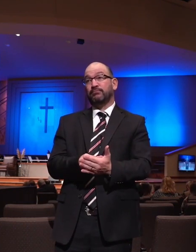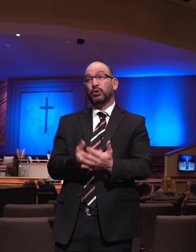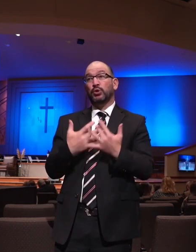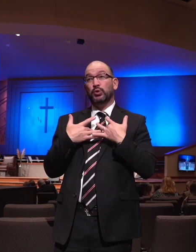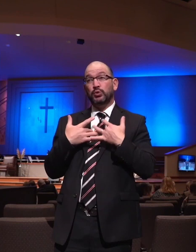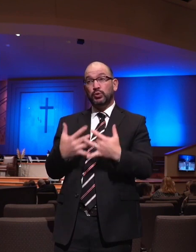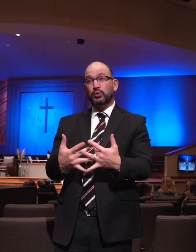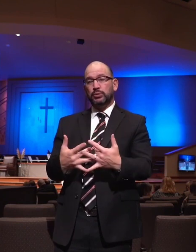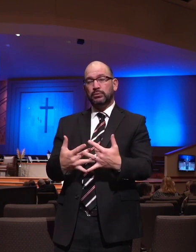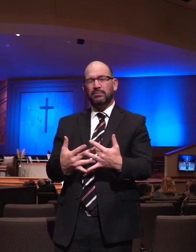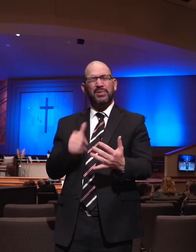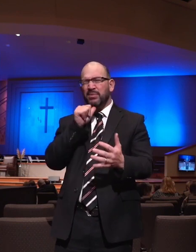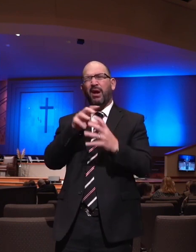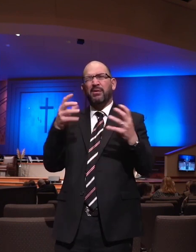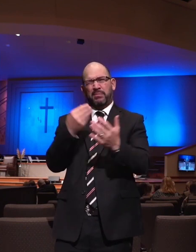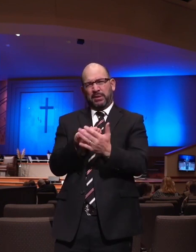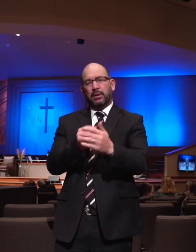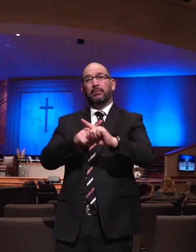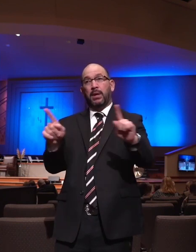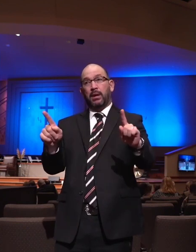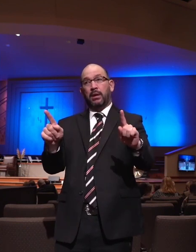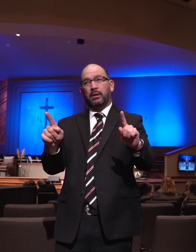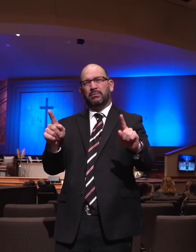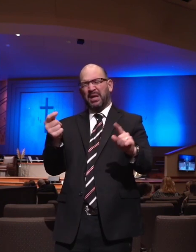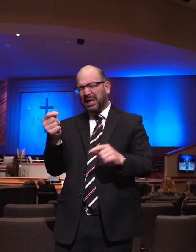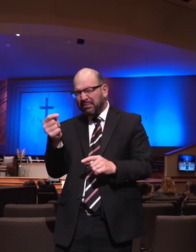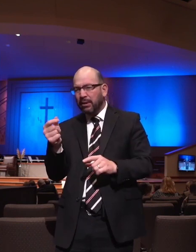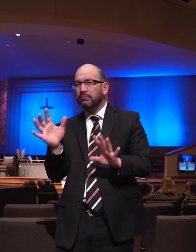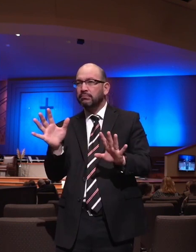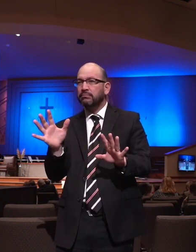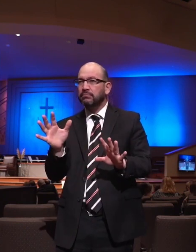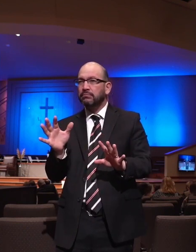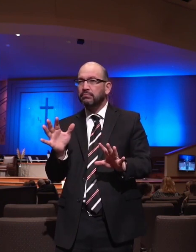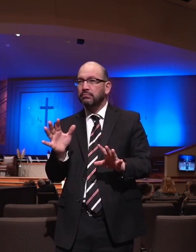it may not be much it may be just getting somebody a little bit of